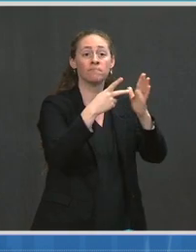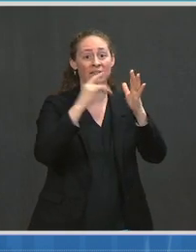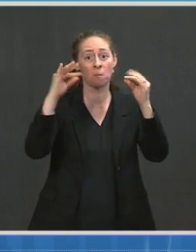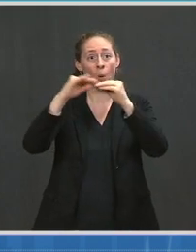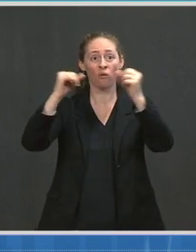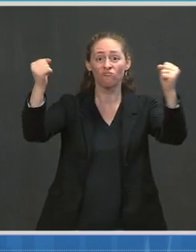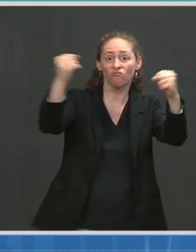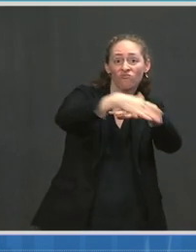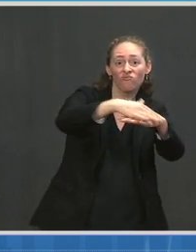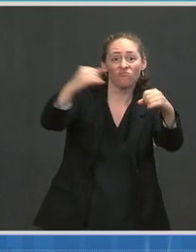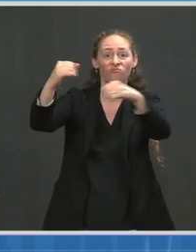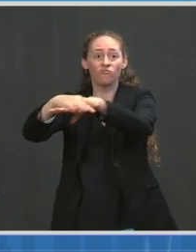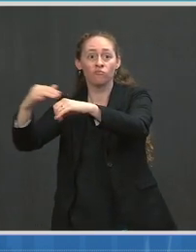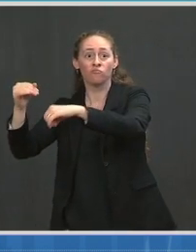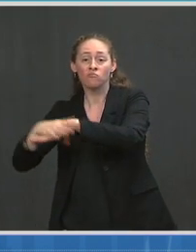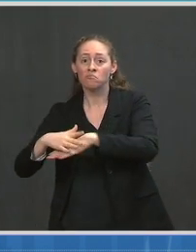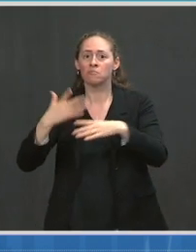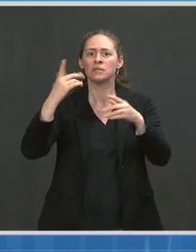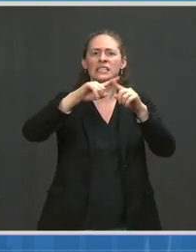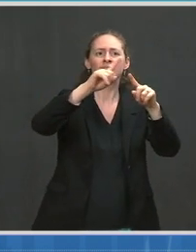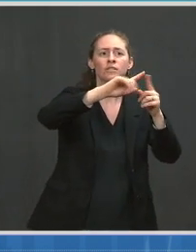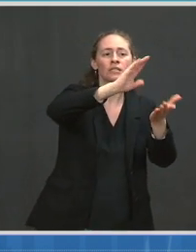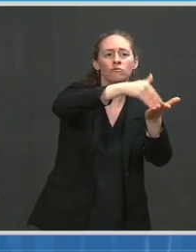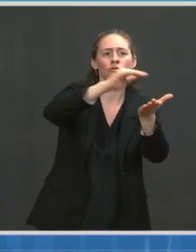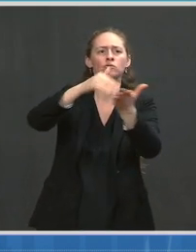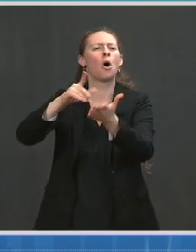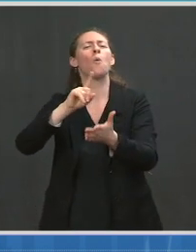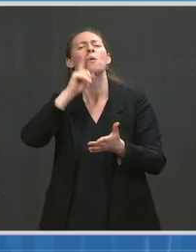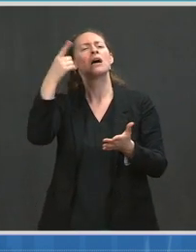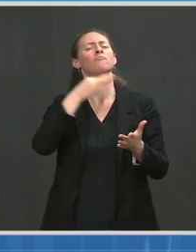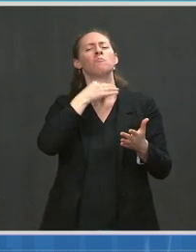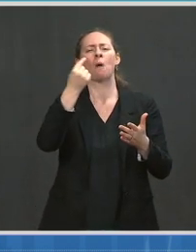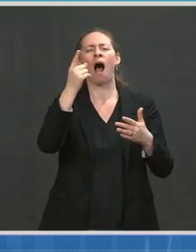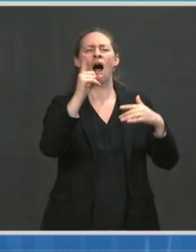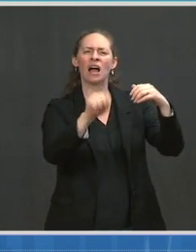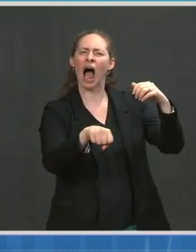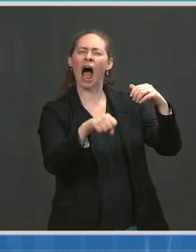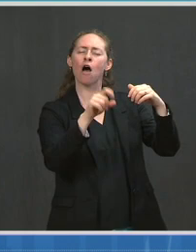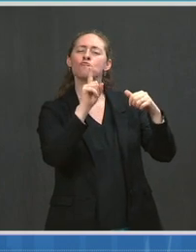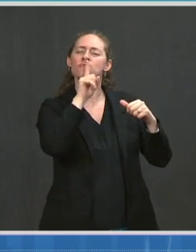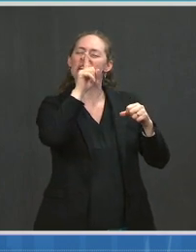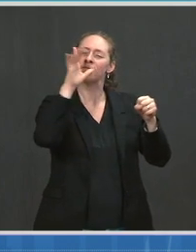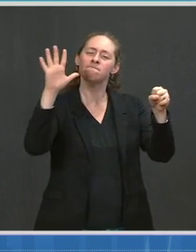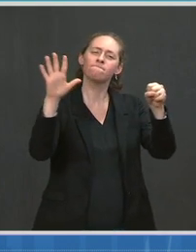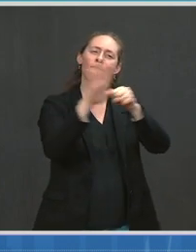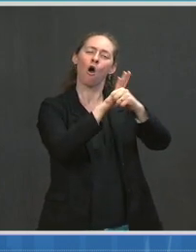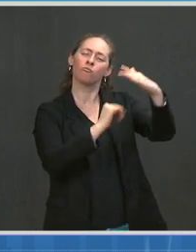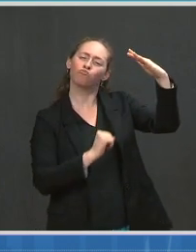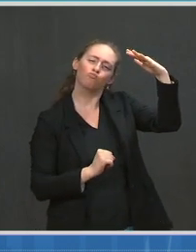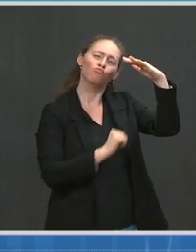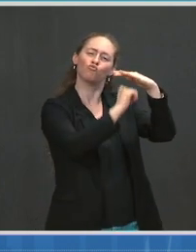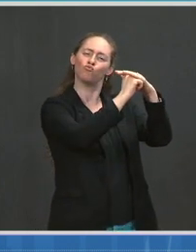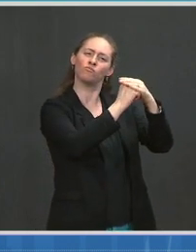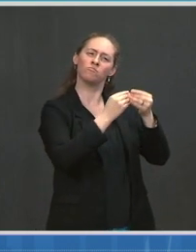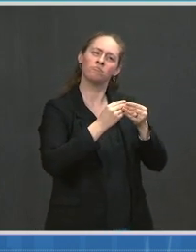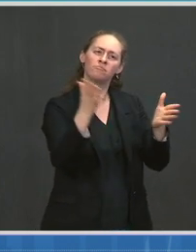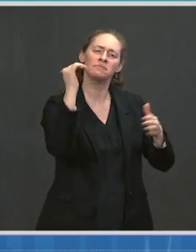How many doses can you administer? What is the maximum capacity of shots that can be injected per day once supply is no longer constrained?